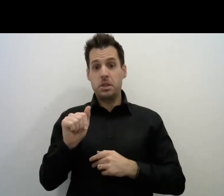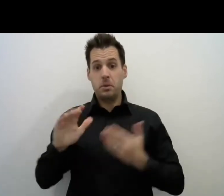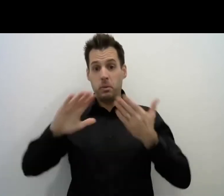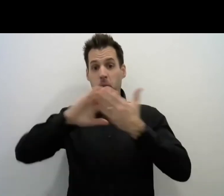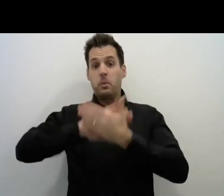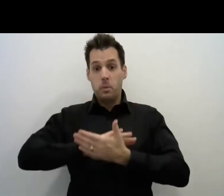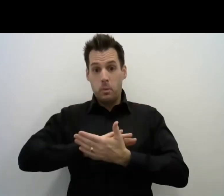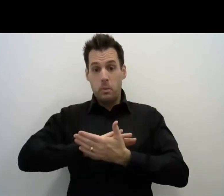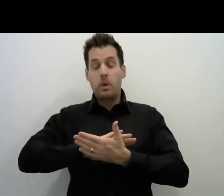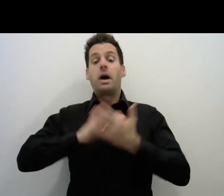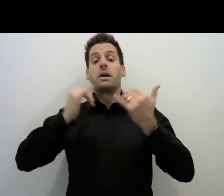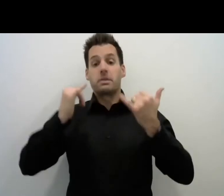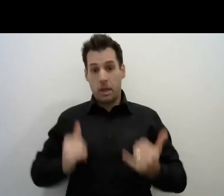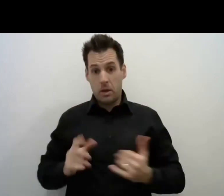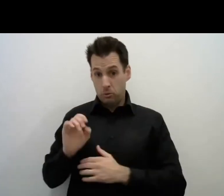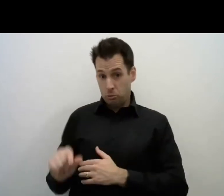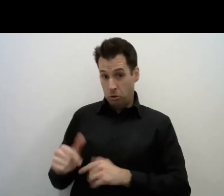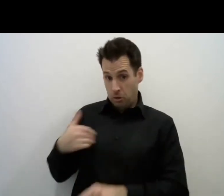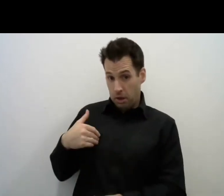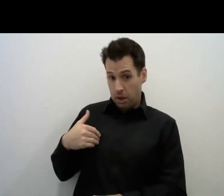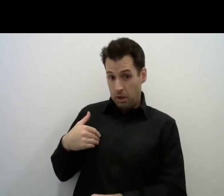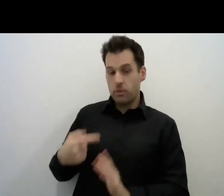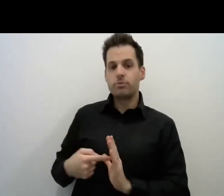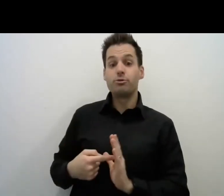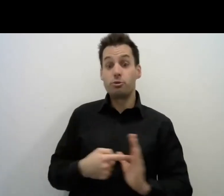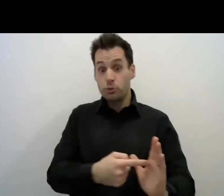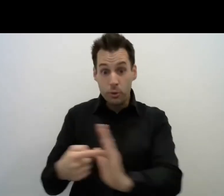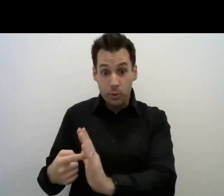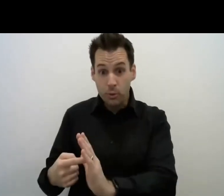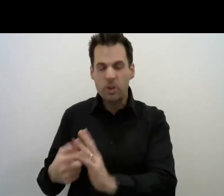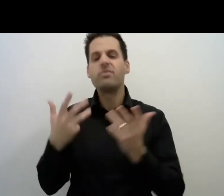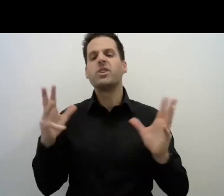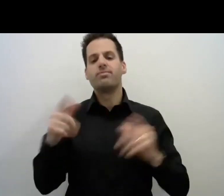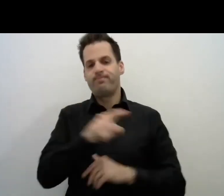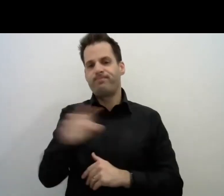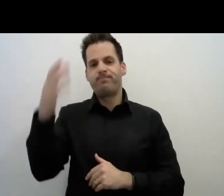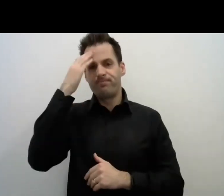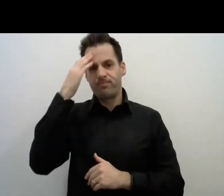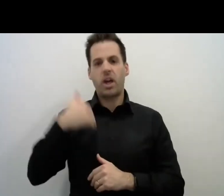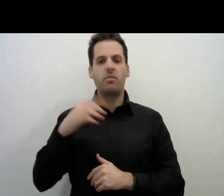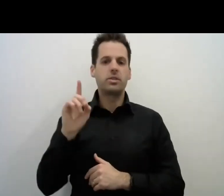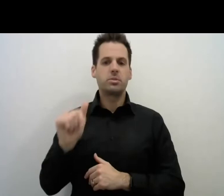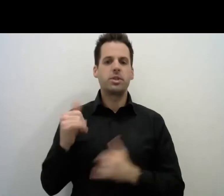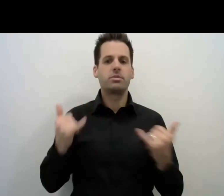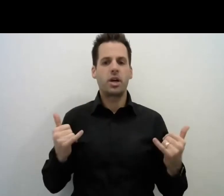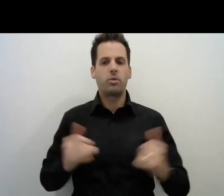became visible disabilities by fact of the uh the by the fact that i have a service dog with me now